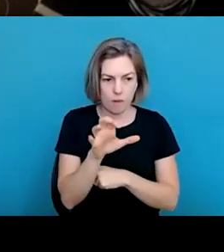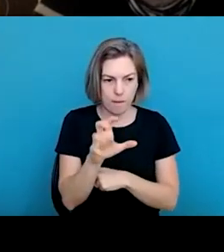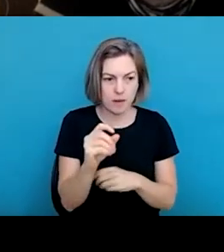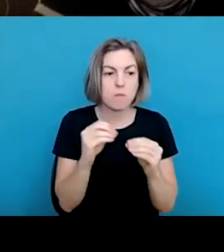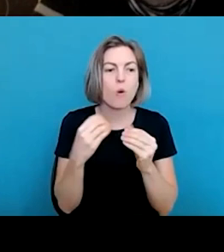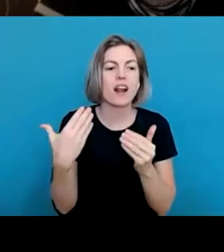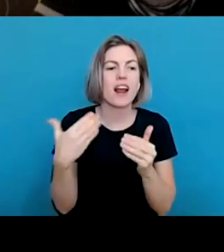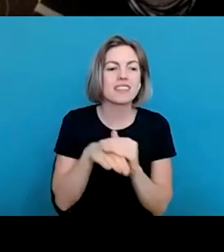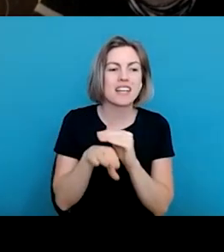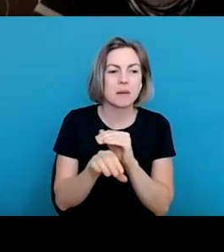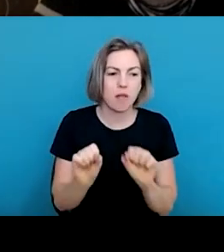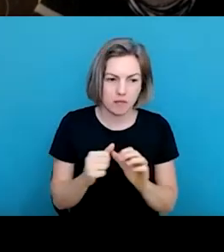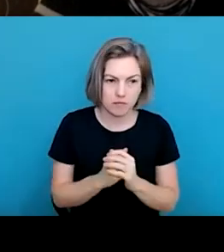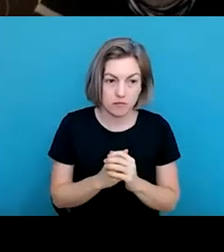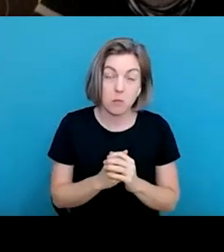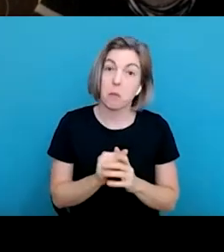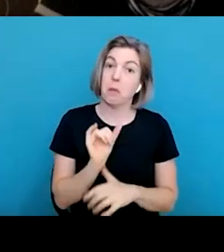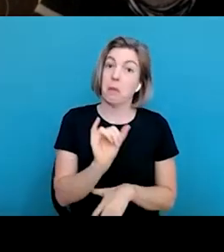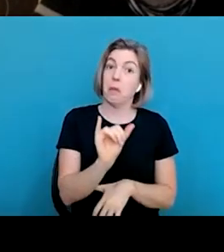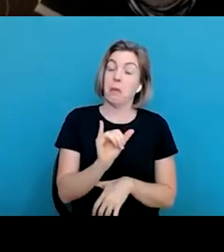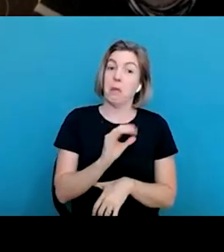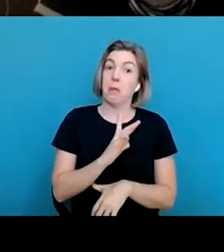And this is kind of my precedent. Because you know if you...